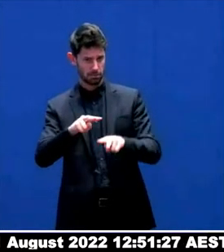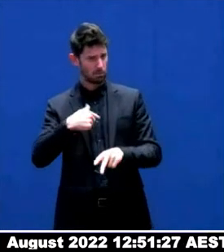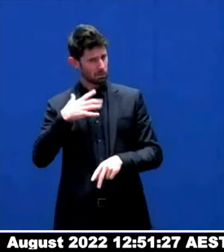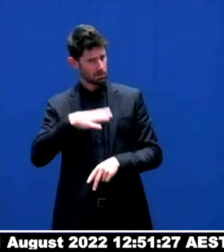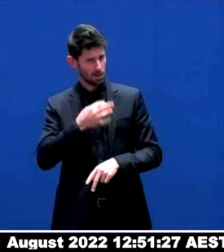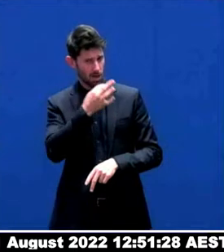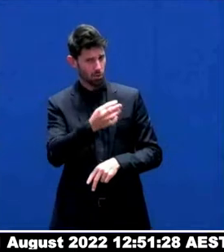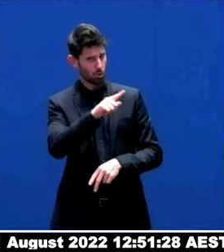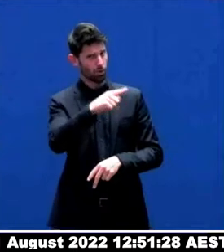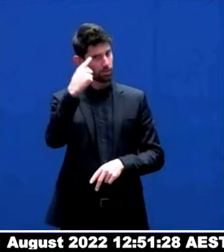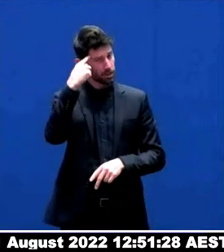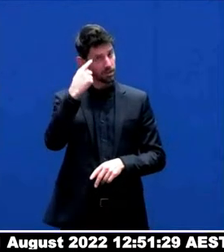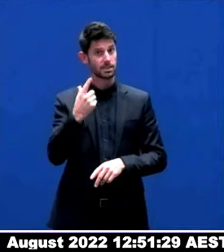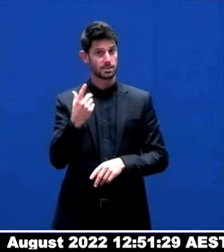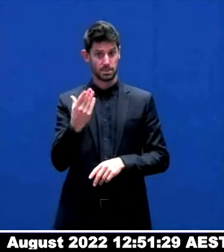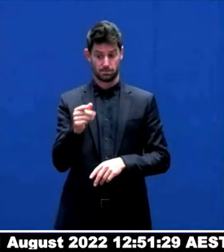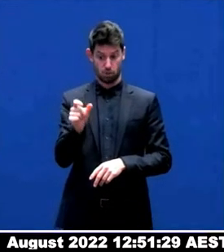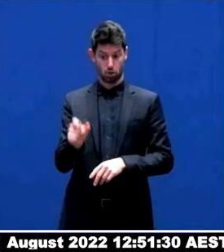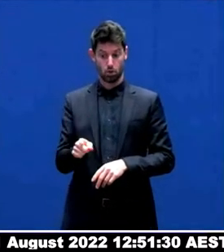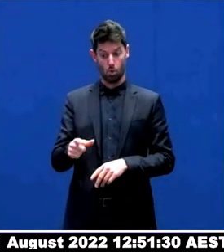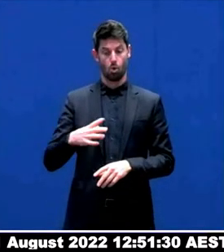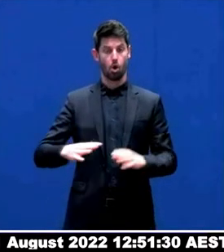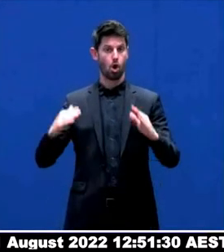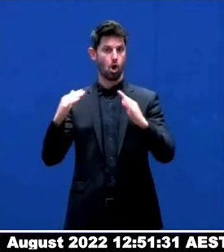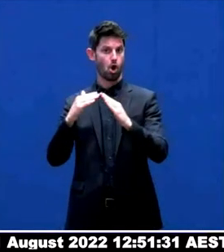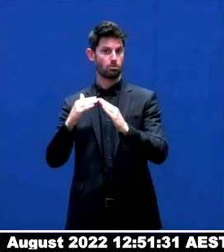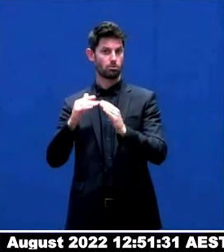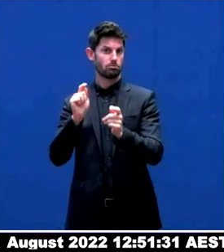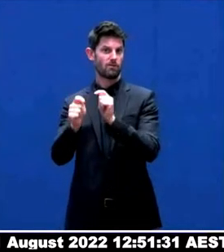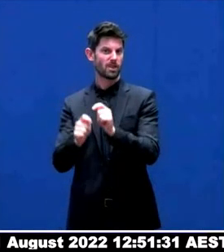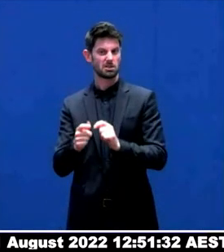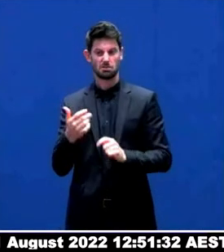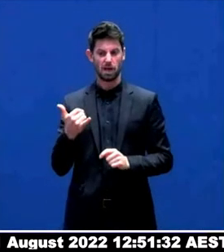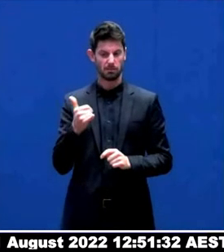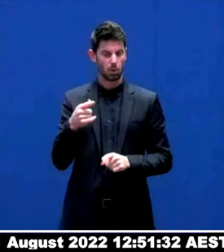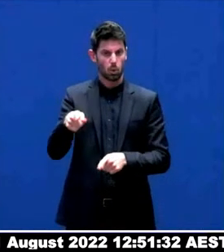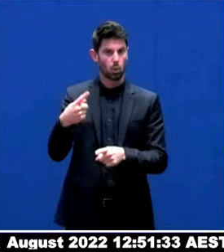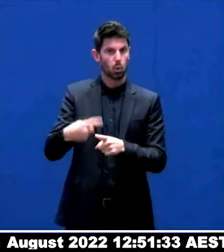and wants some sort of modification that would be pretty much solved by compliance